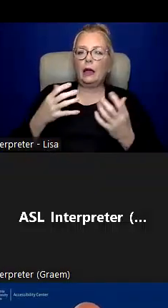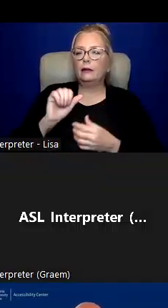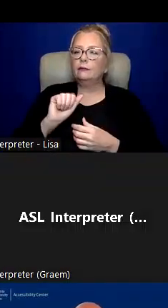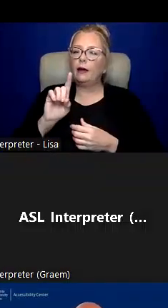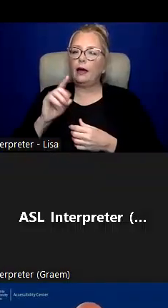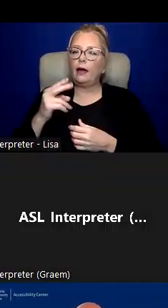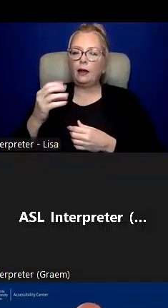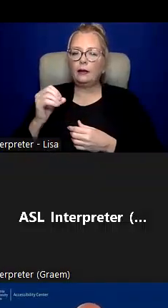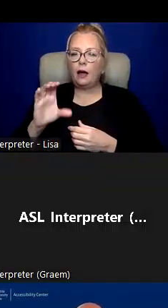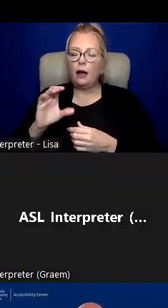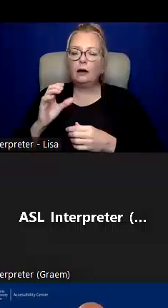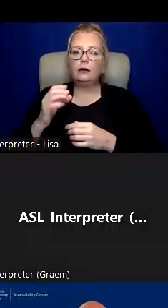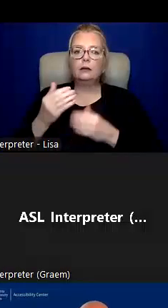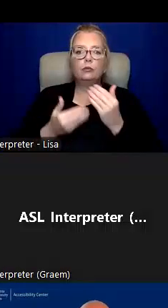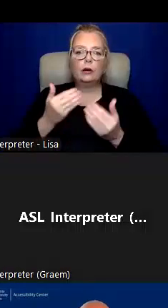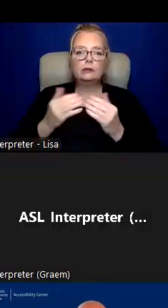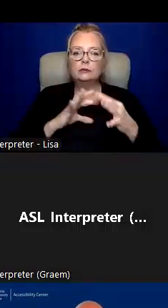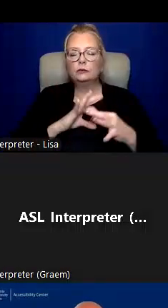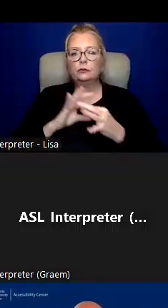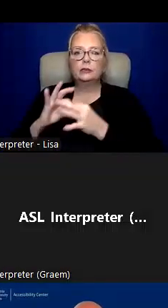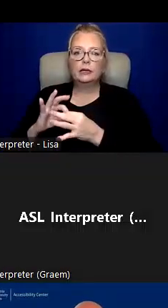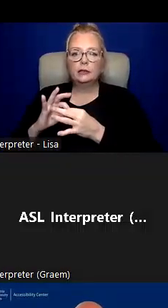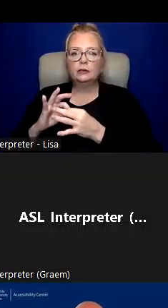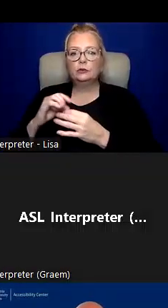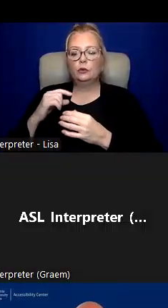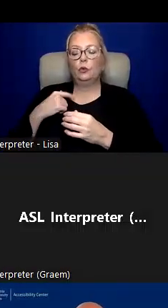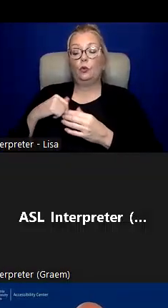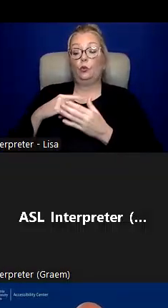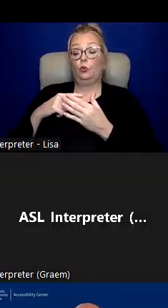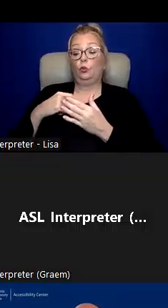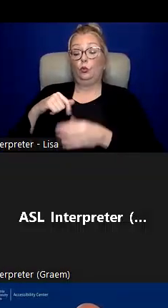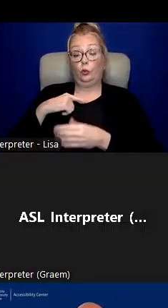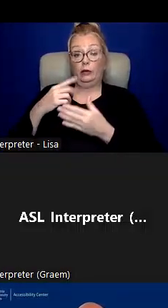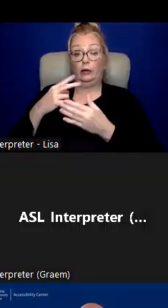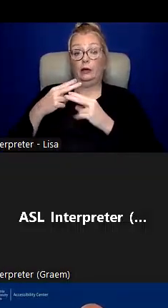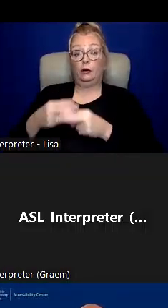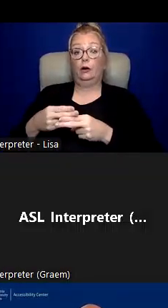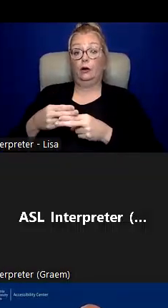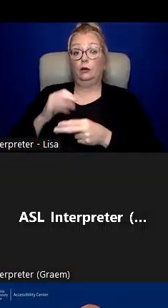to what we called an IT or just technology review.